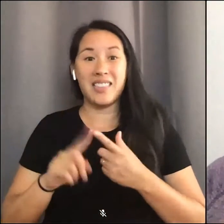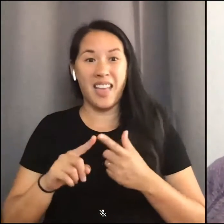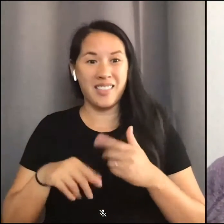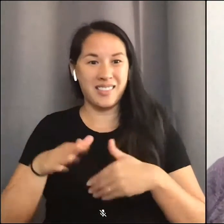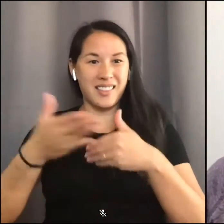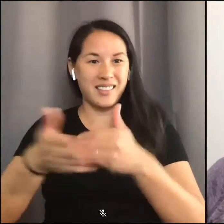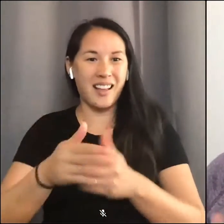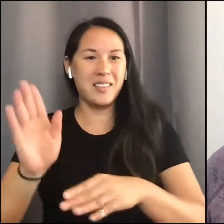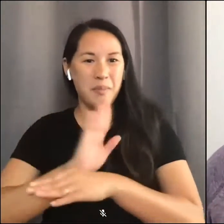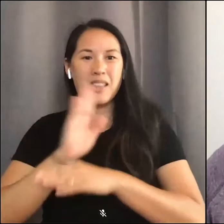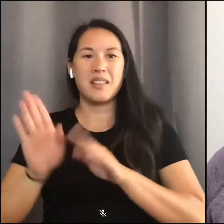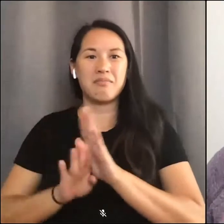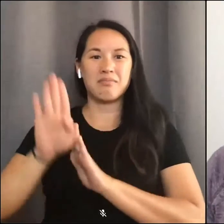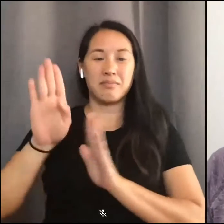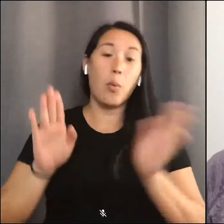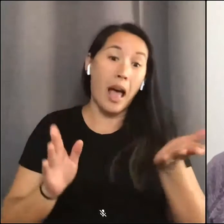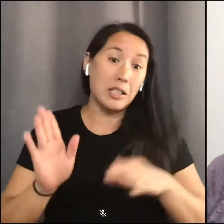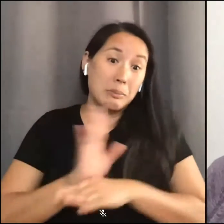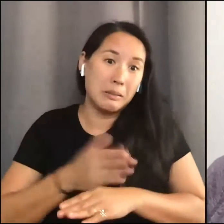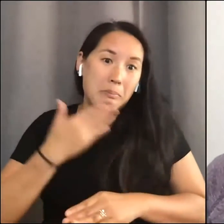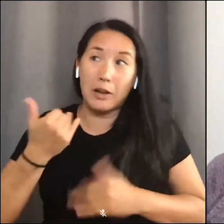started to pick up a little actually business is better than this year than last year but